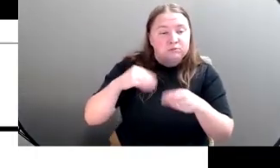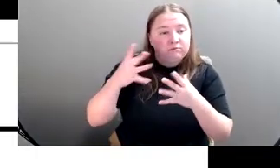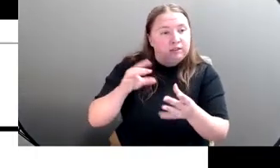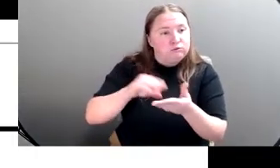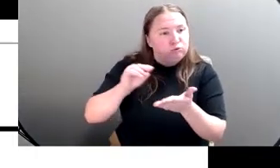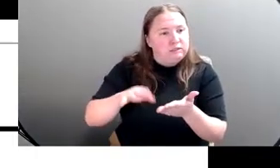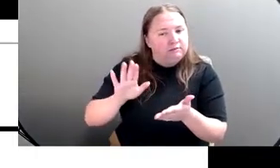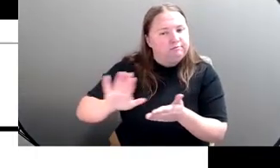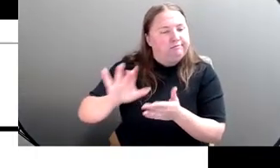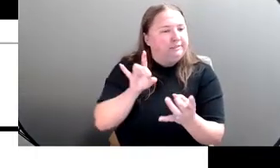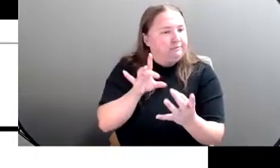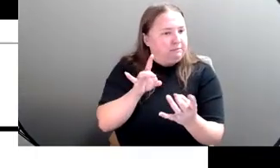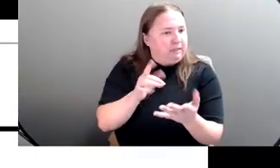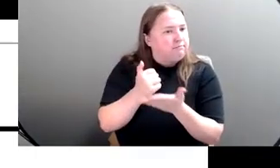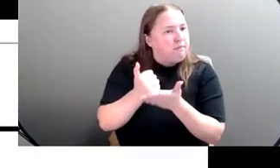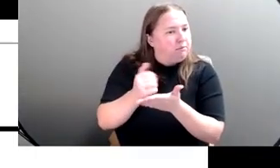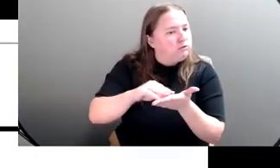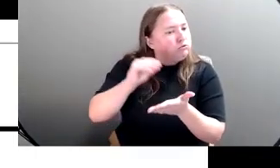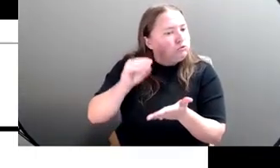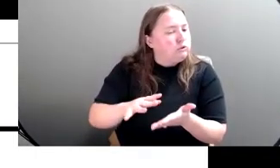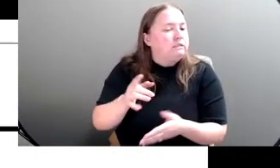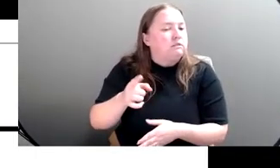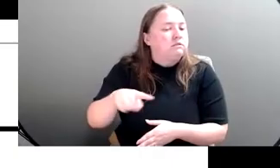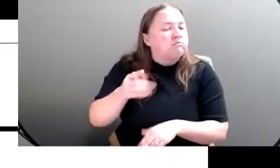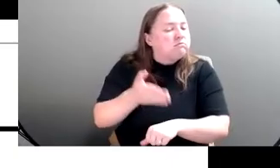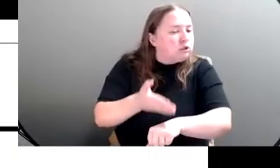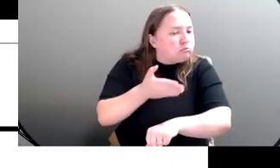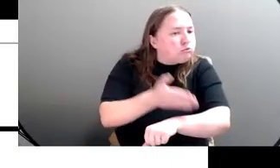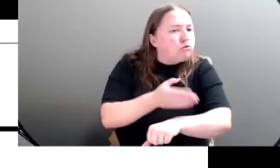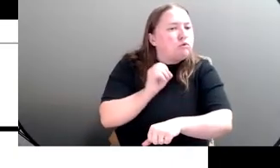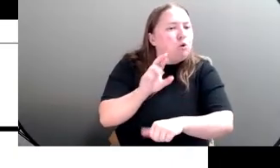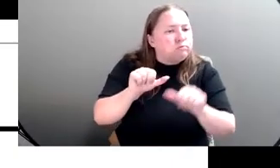and helping them, improve or stay on task and on course,